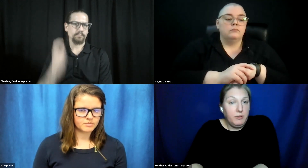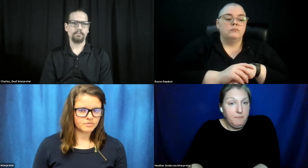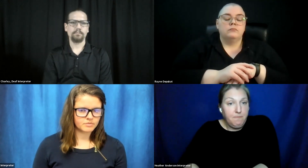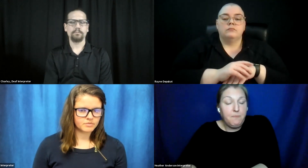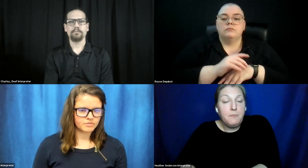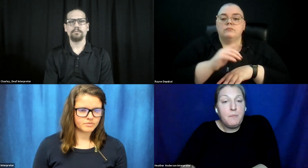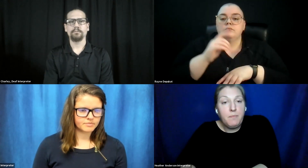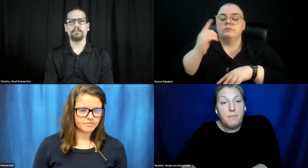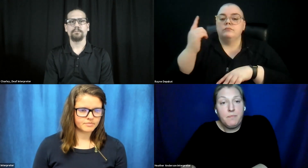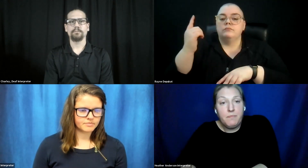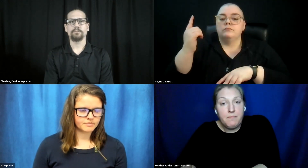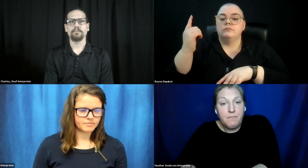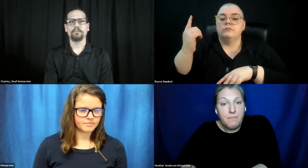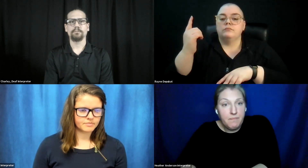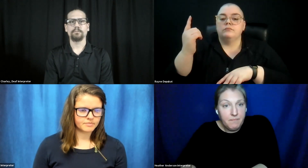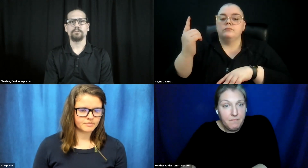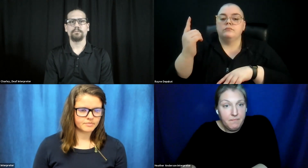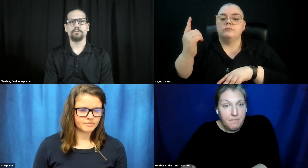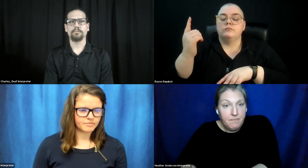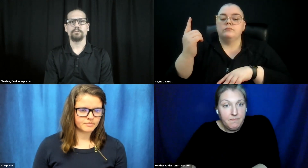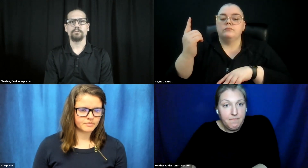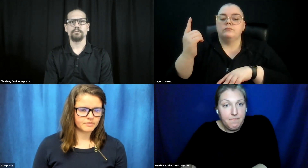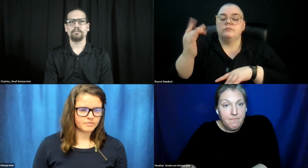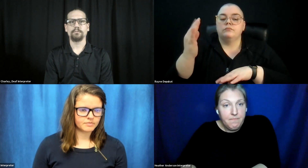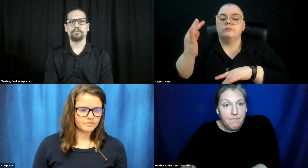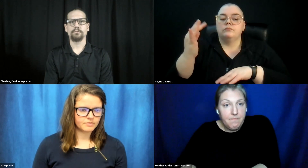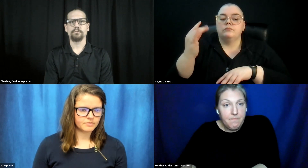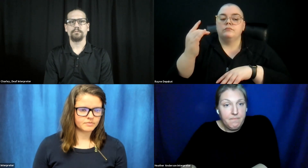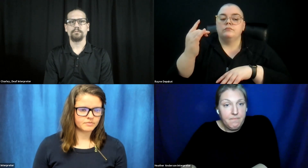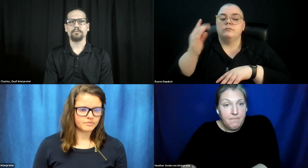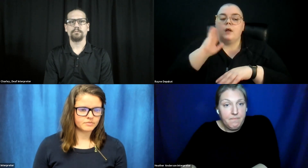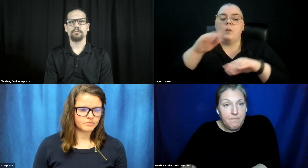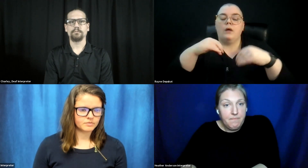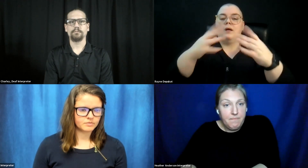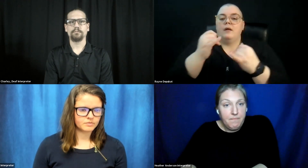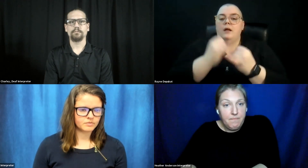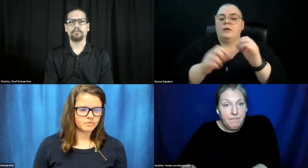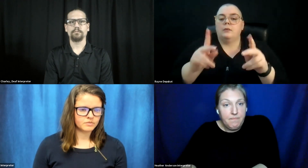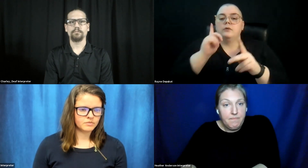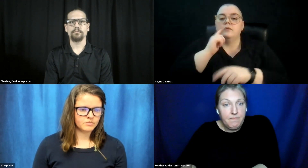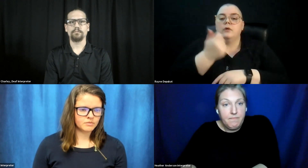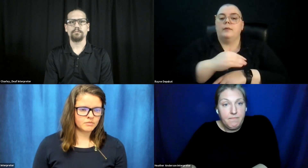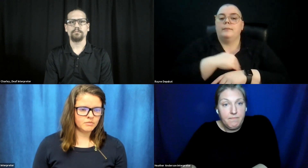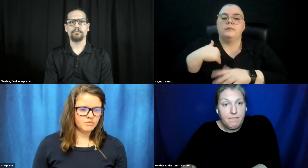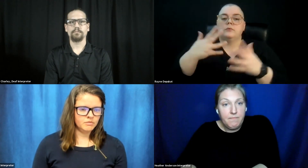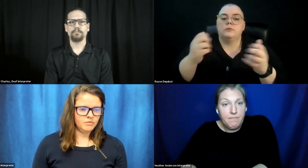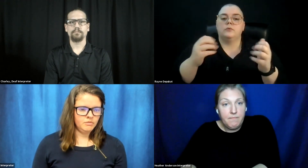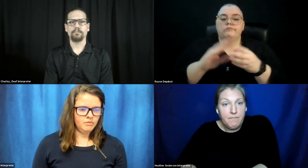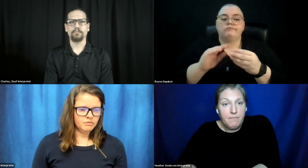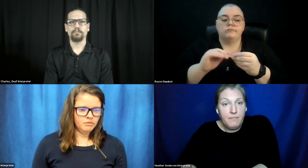can be closed.